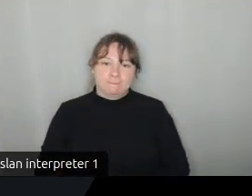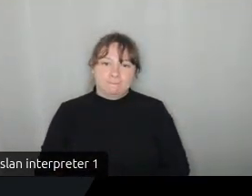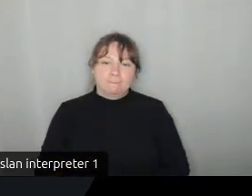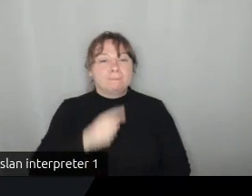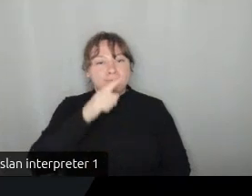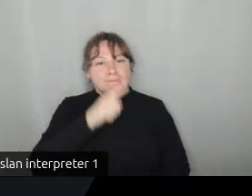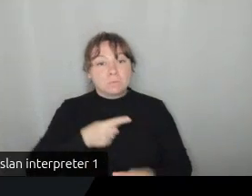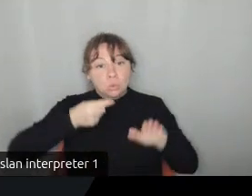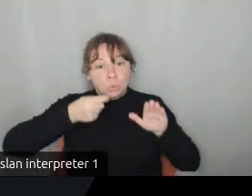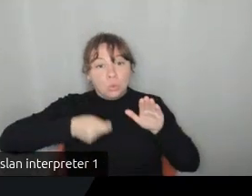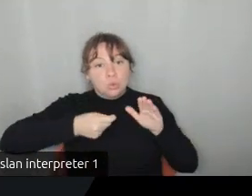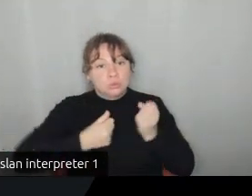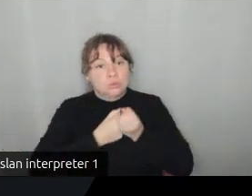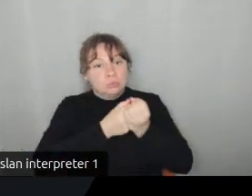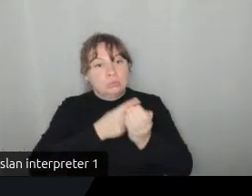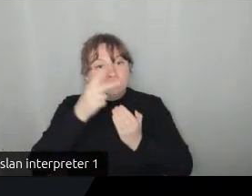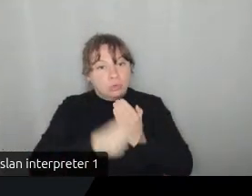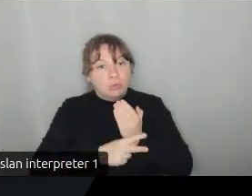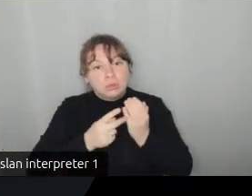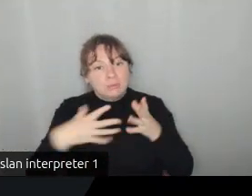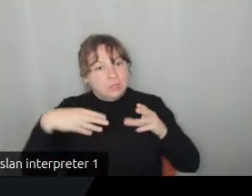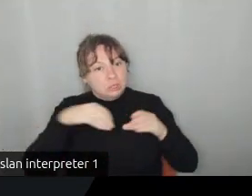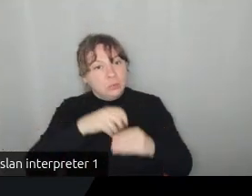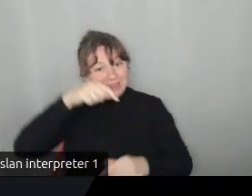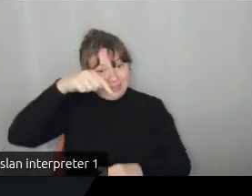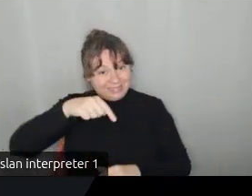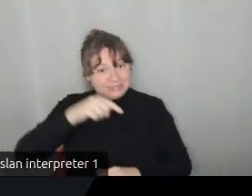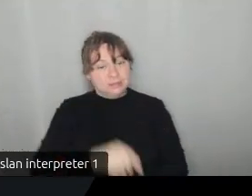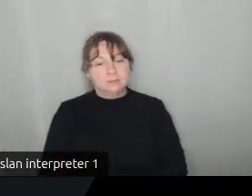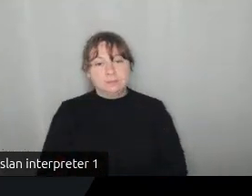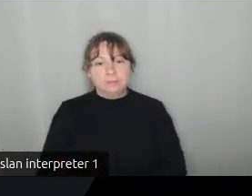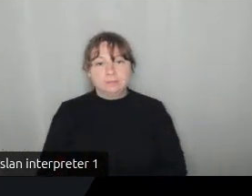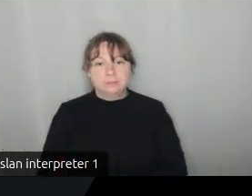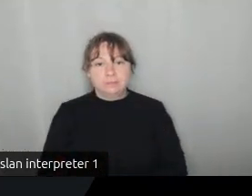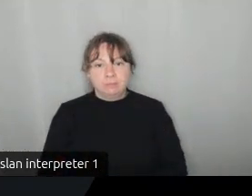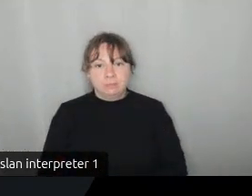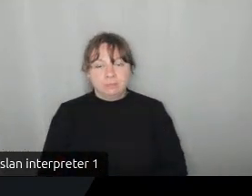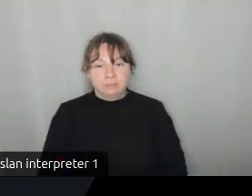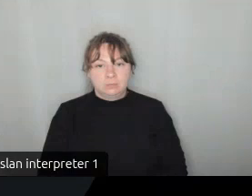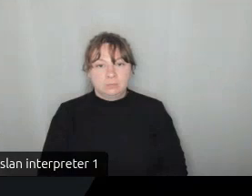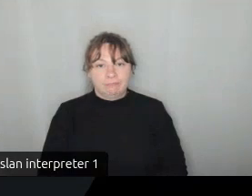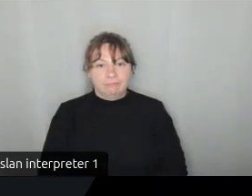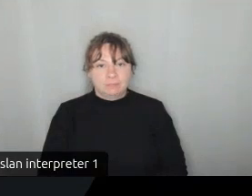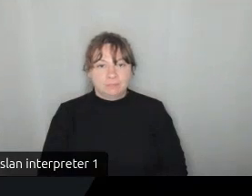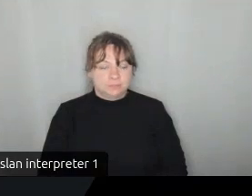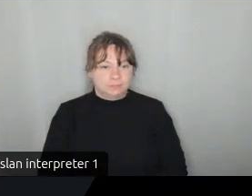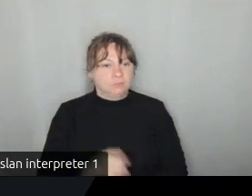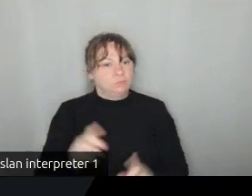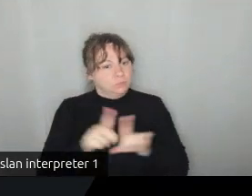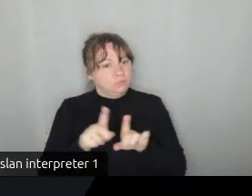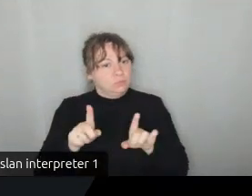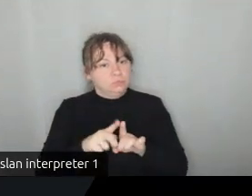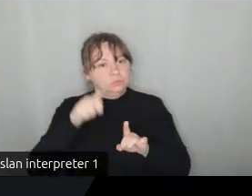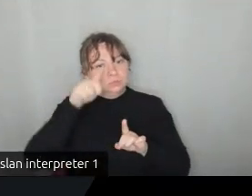programs and then if you go to the next slide these are the domestic violent court assistance